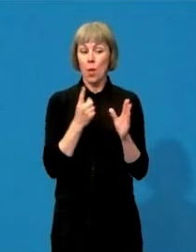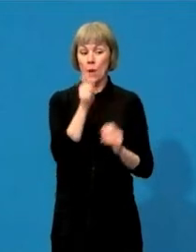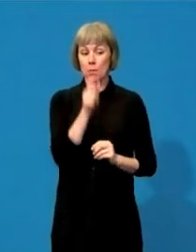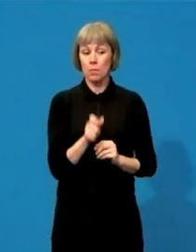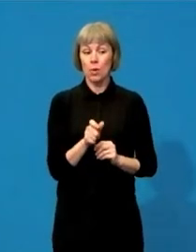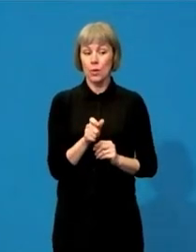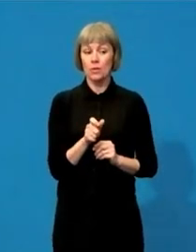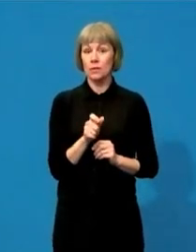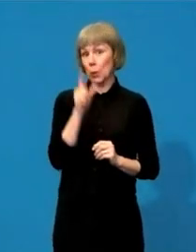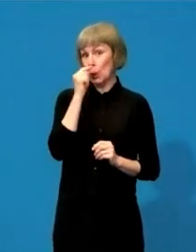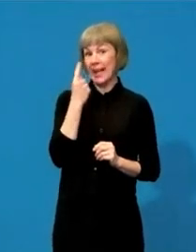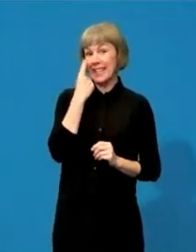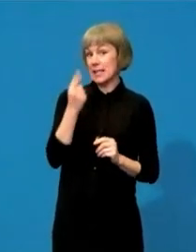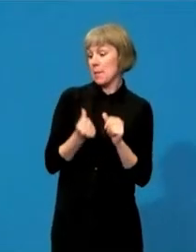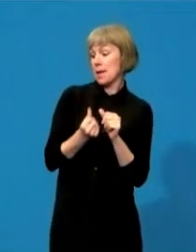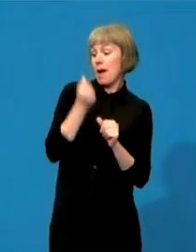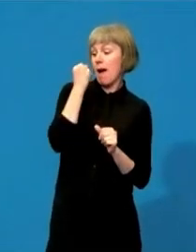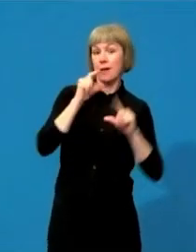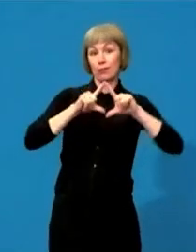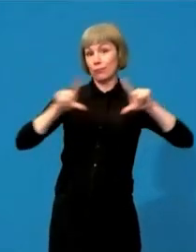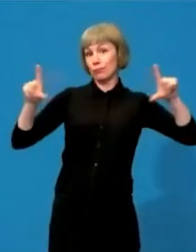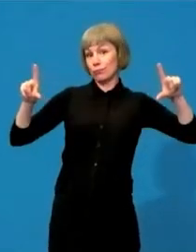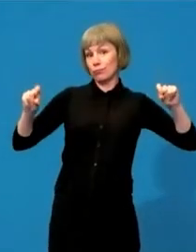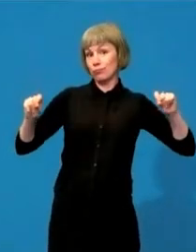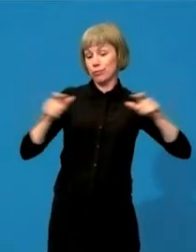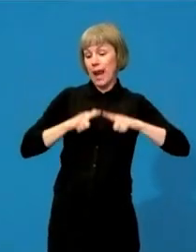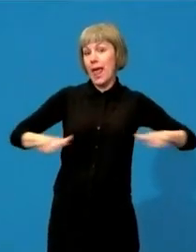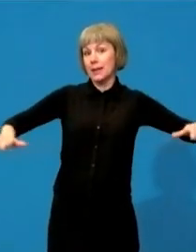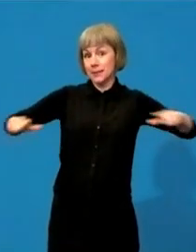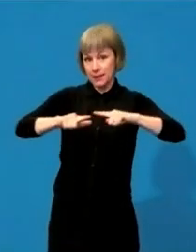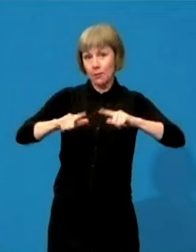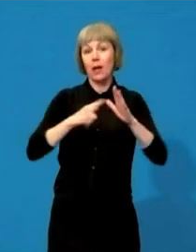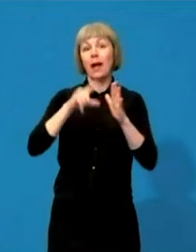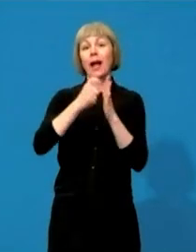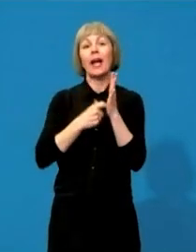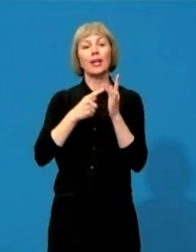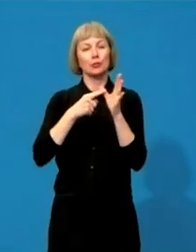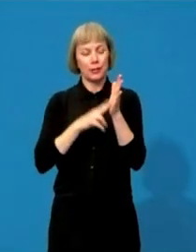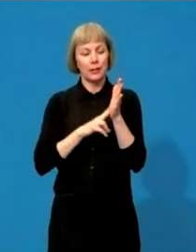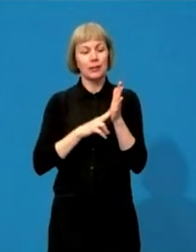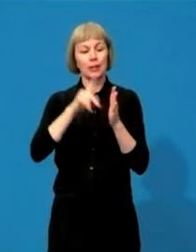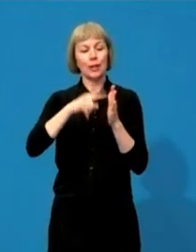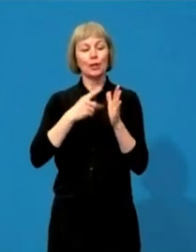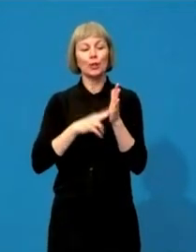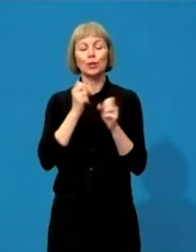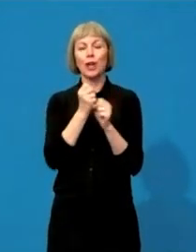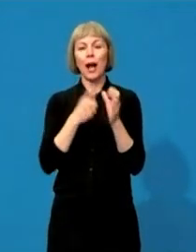see directly behind me is by Adrian Jangala Robertson and the piece is titled